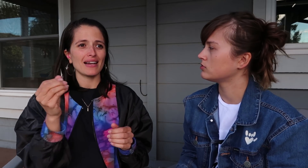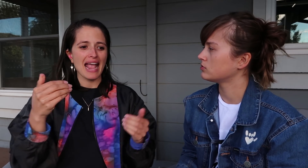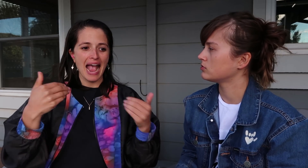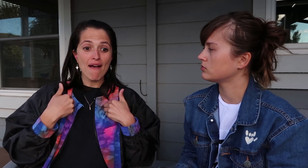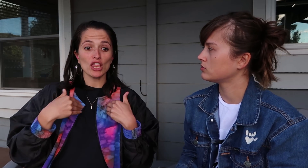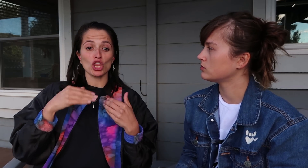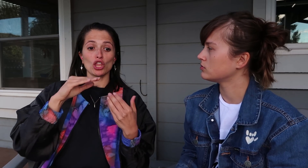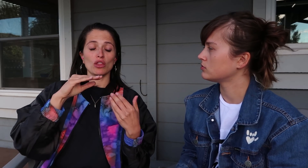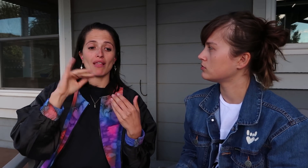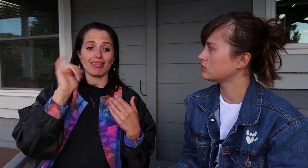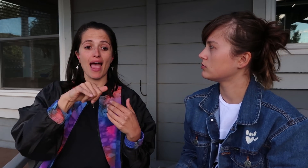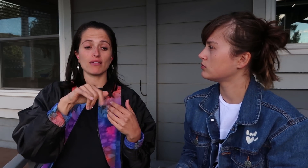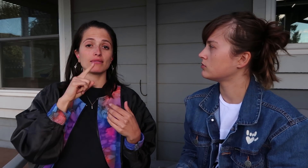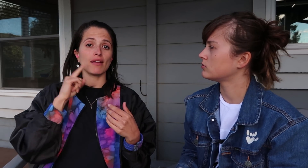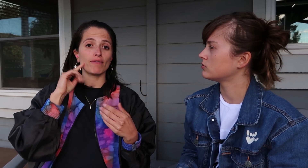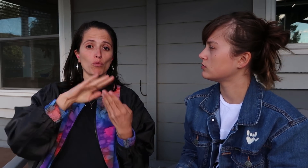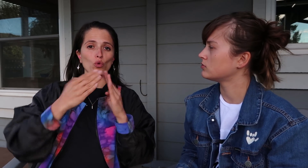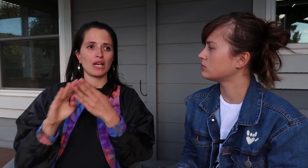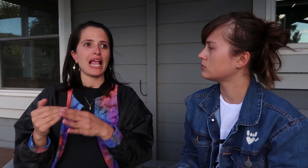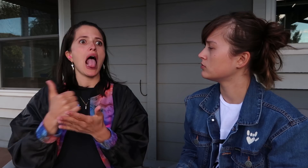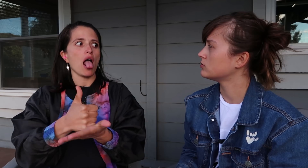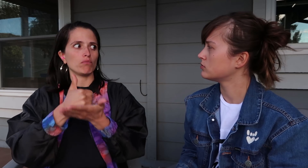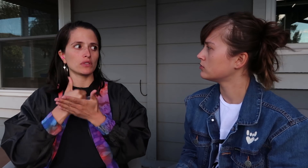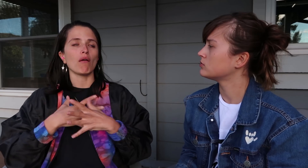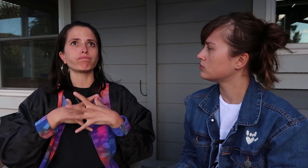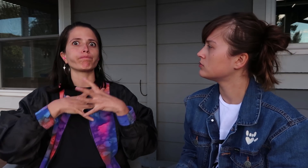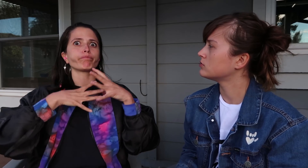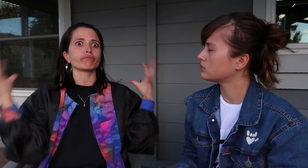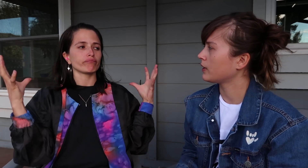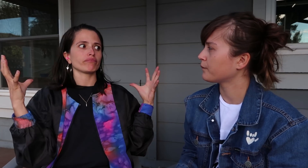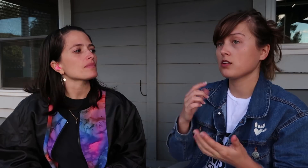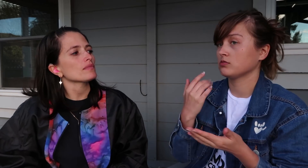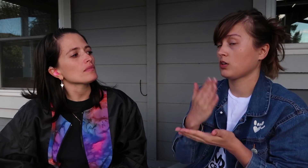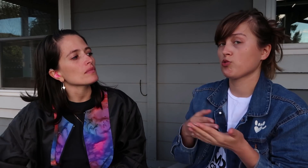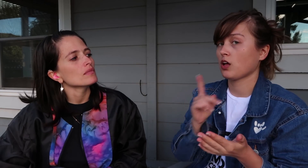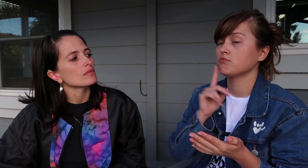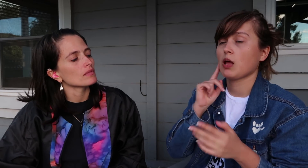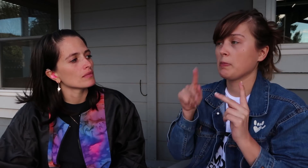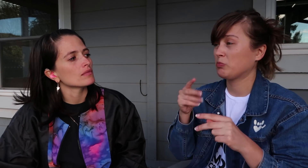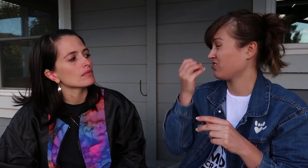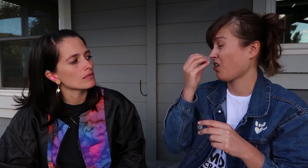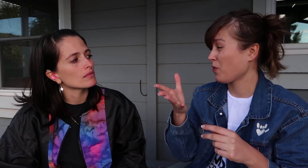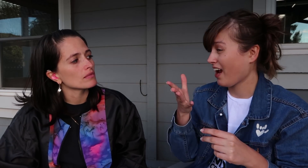And having that Deaf community helps a ton! There are deaf people who don't care.